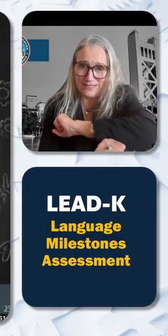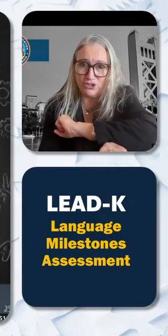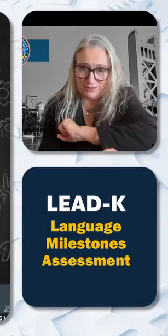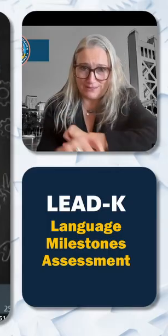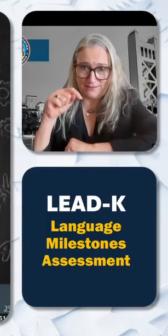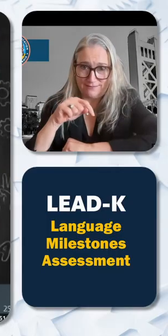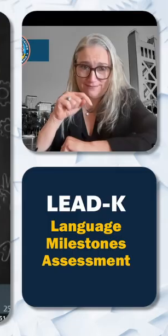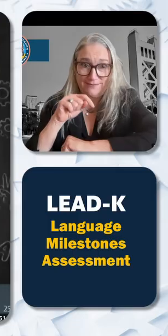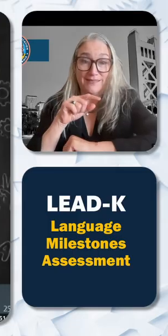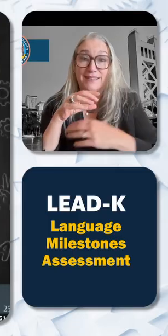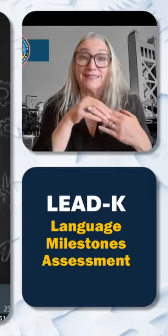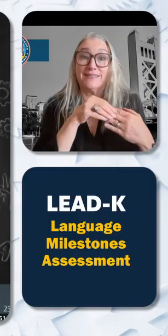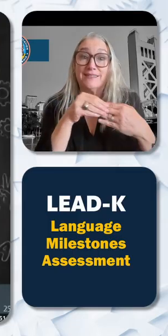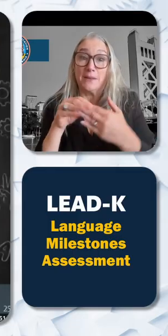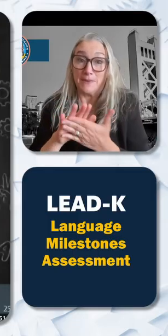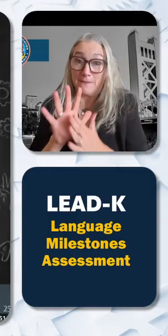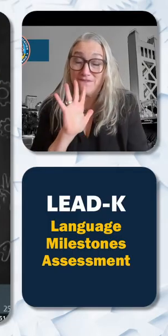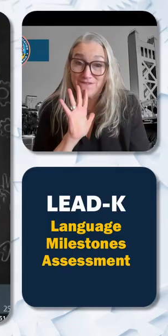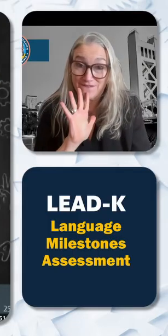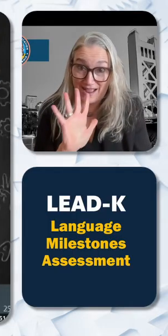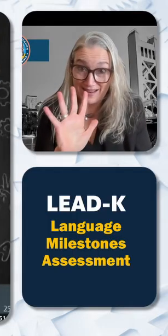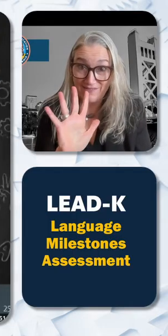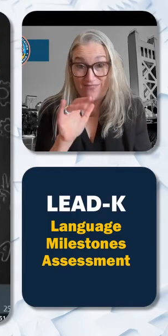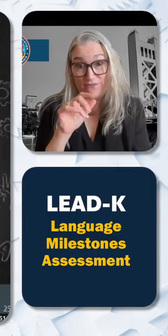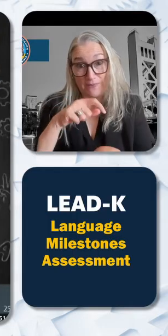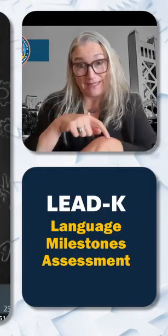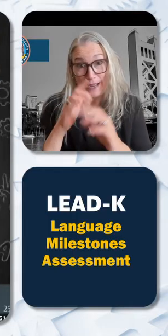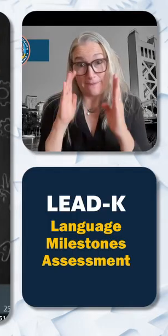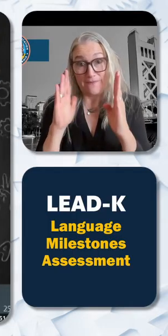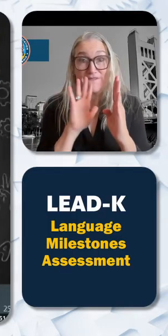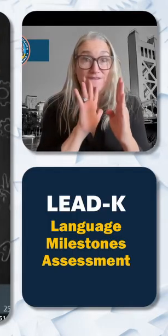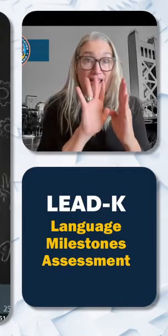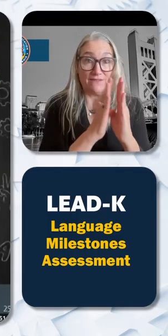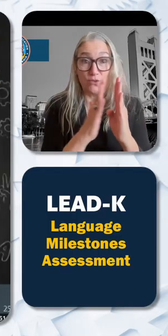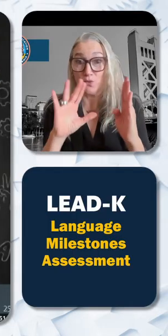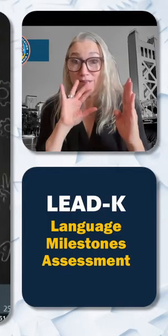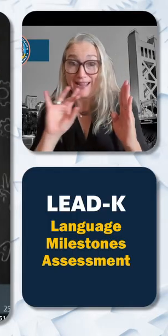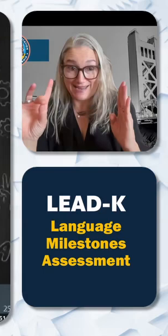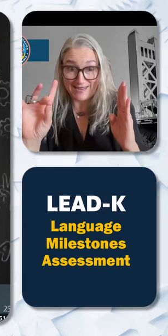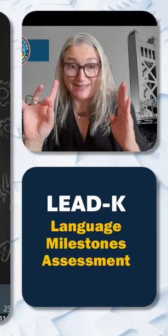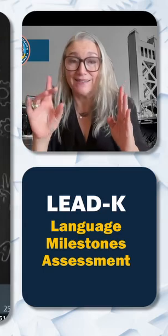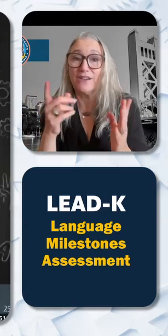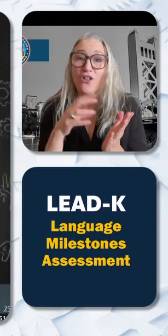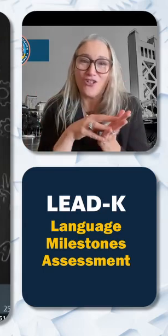because this sets up a strong foundation of language. Once the child turns 5 years old,